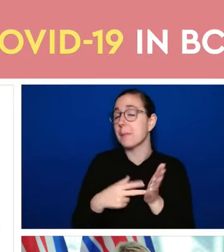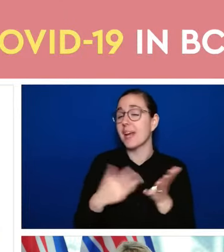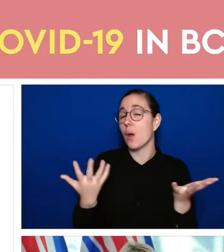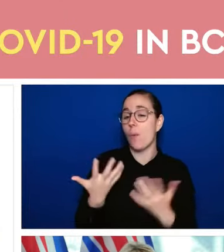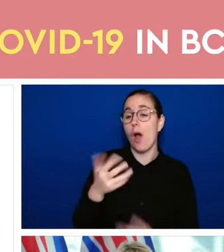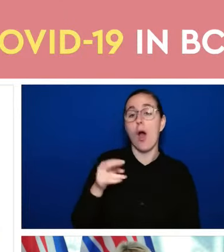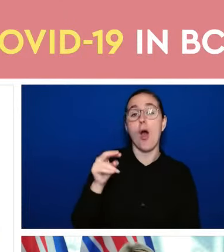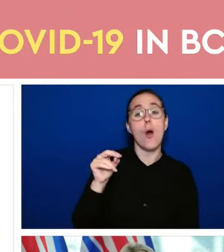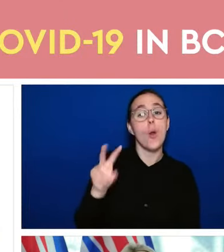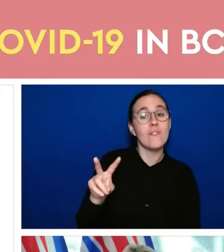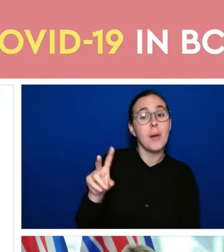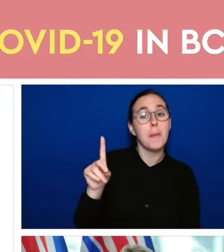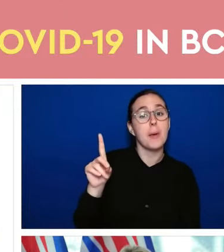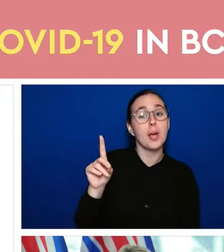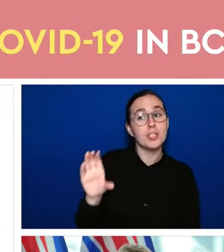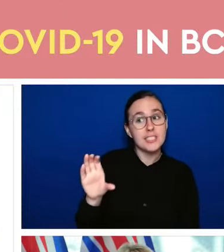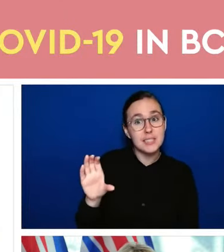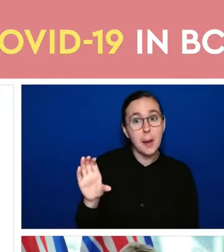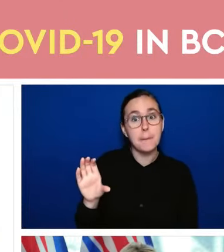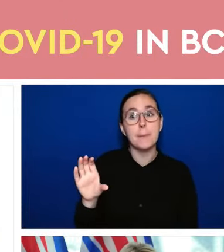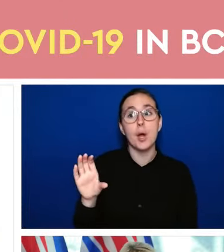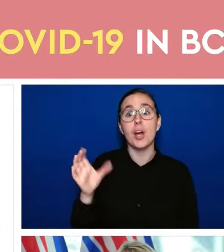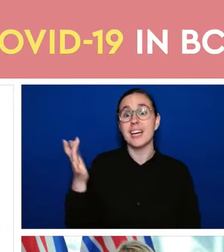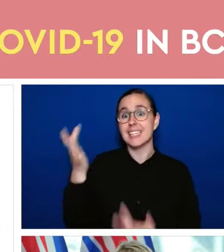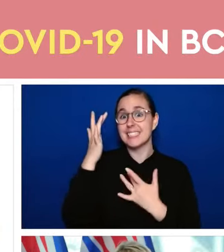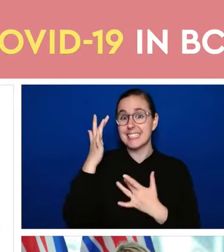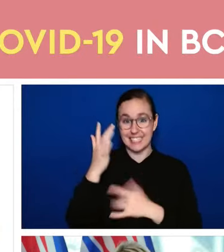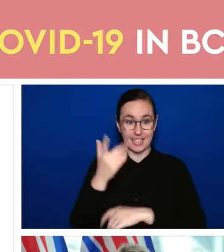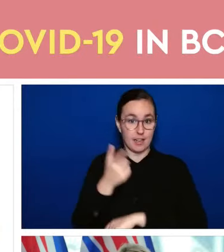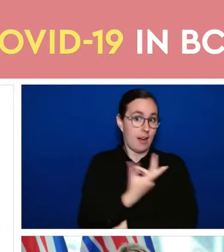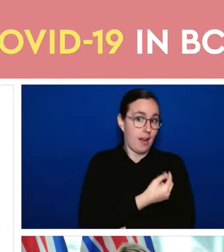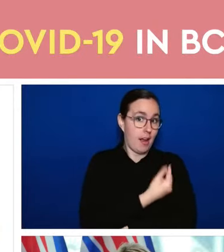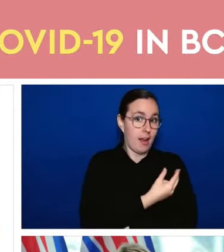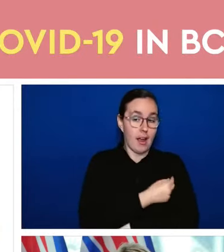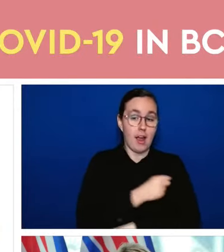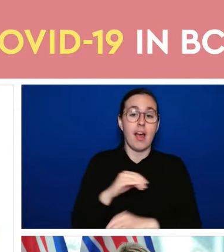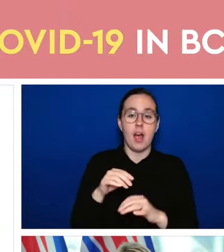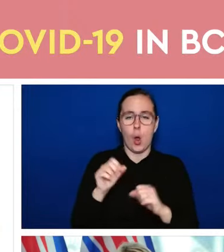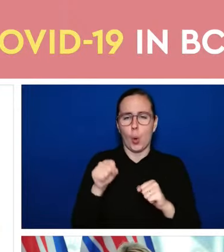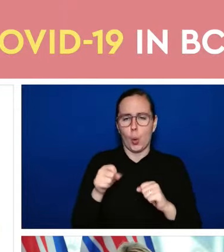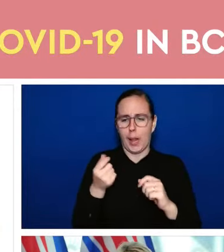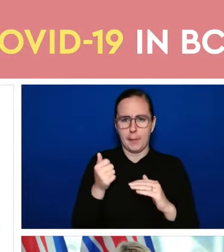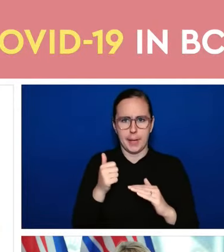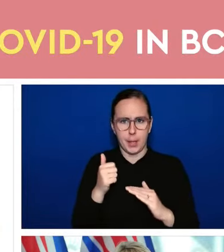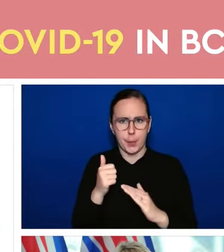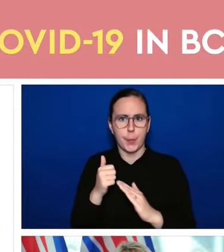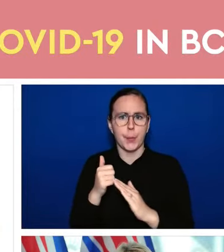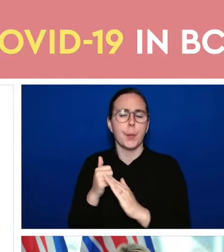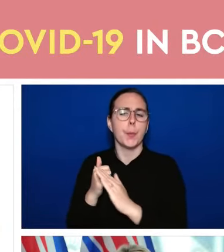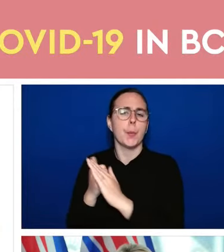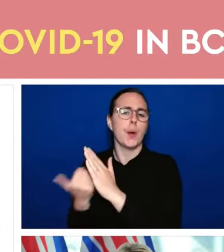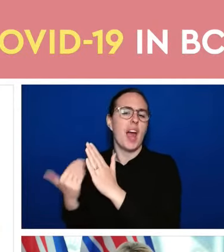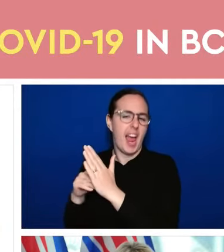very carefully and looking at so that would be a worst case scenario that we start to see a